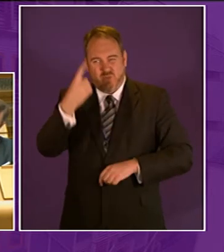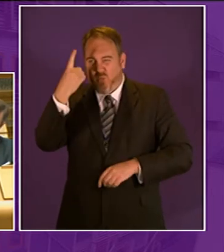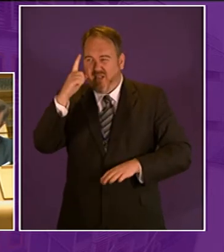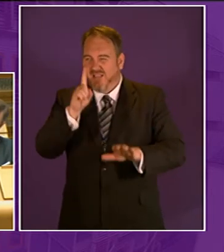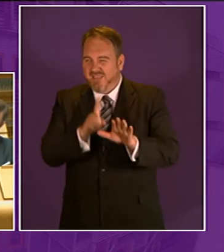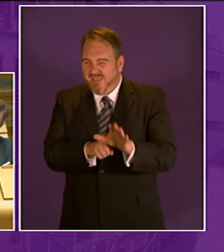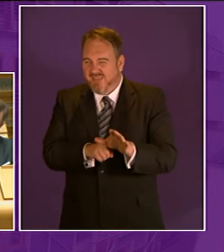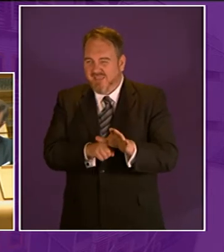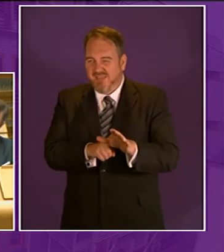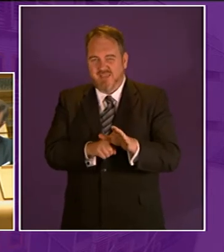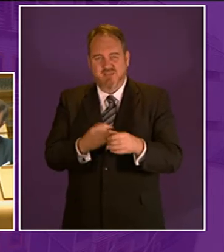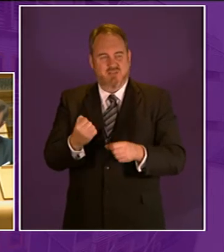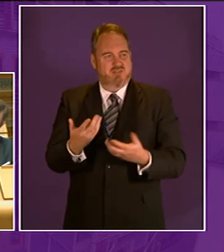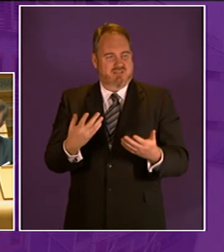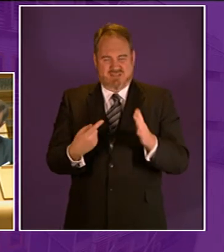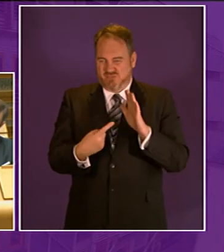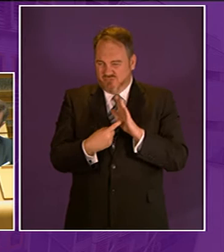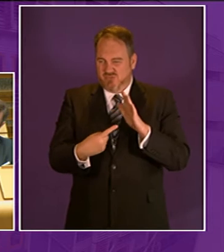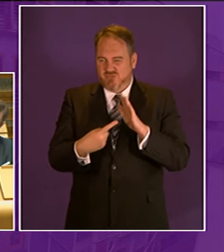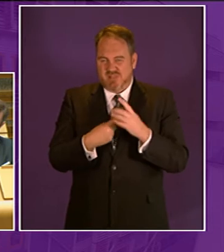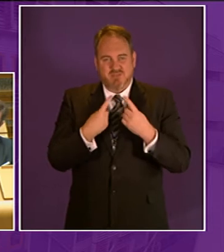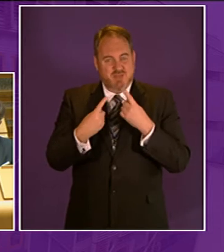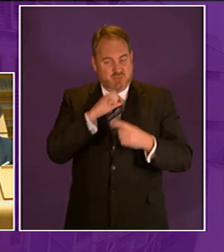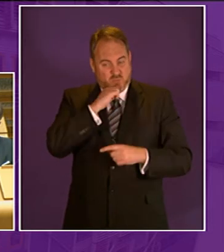call for evidence that is clearly crucial to resolving the dispute?